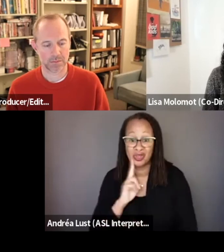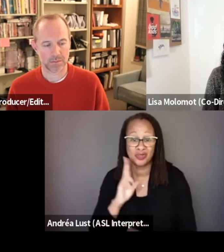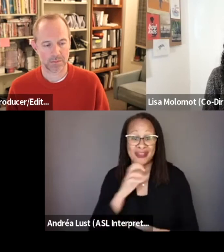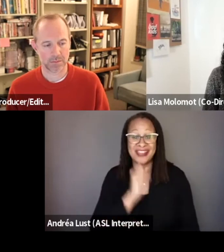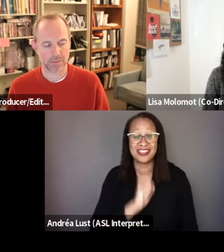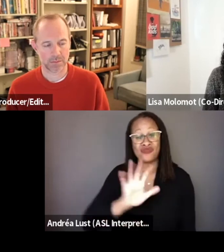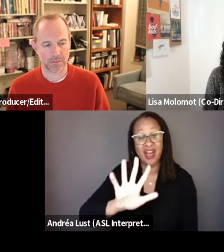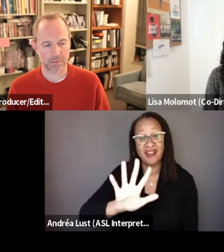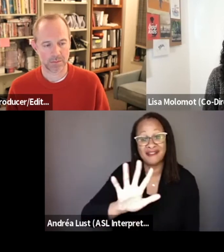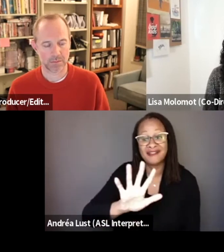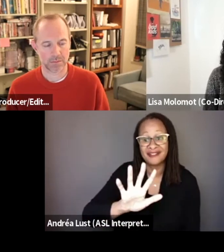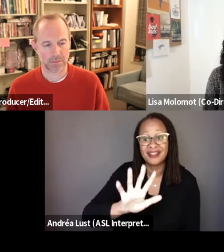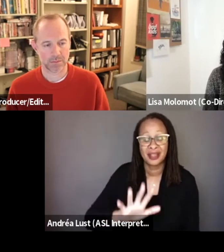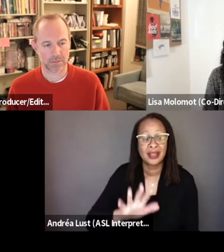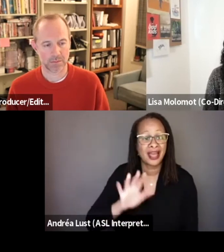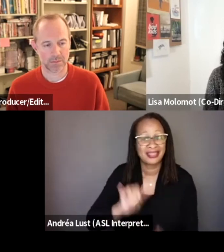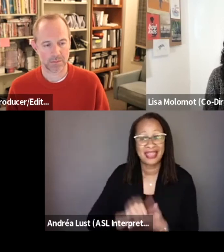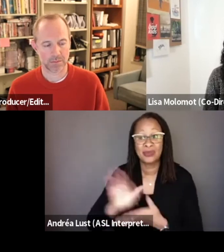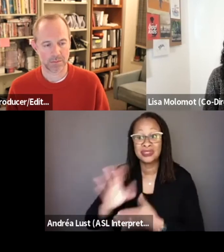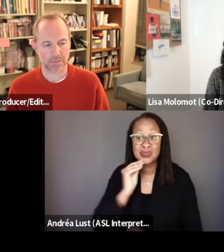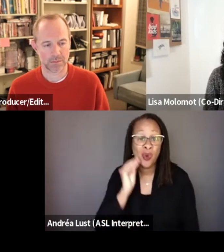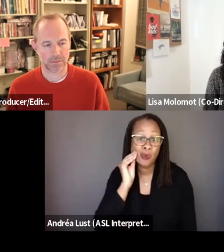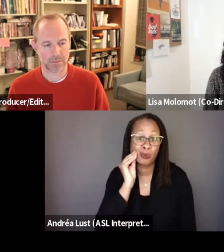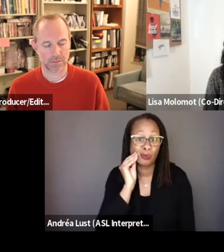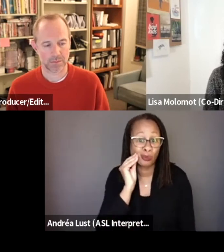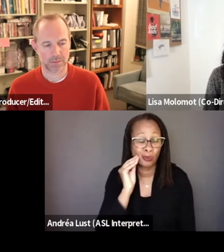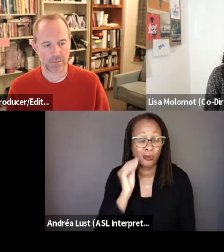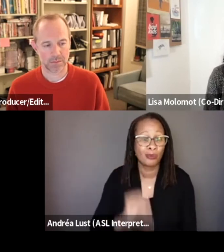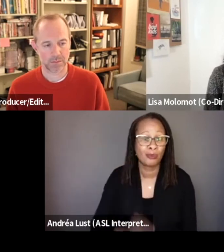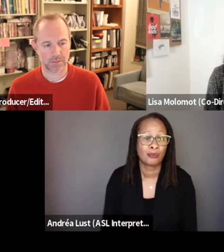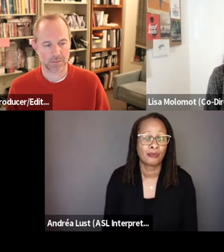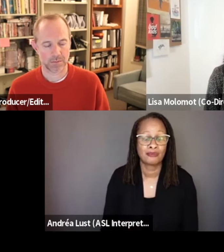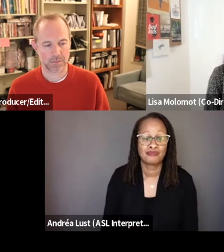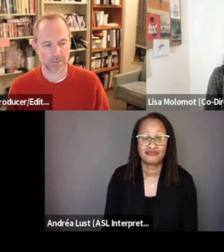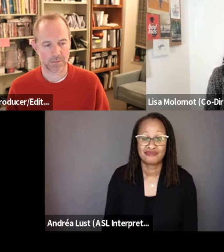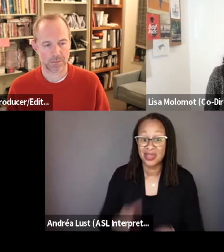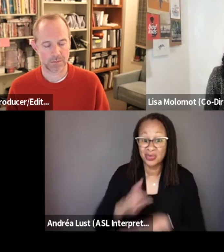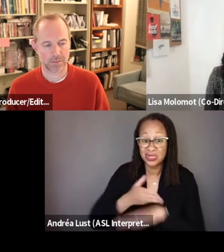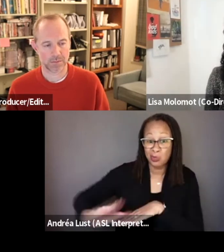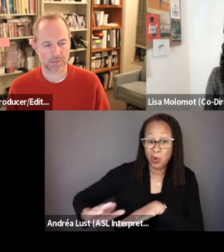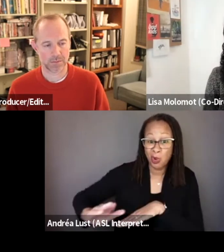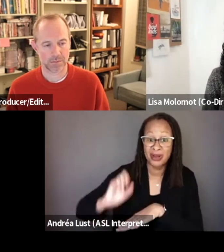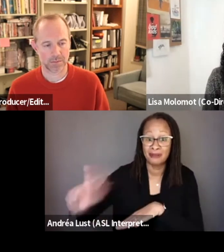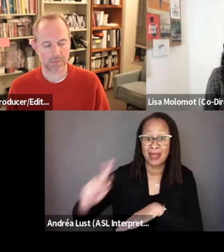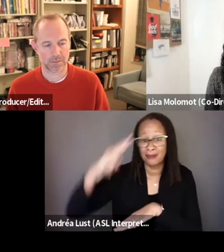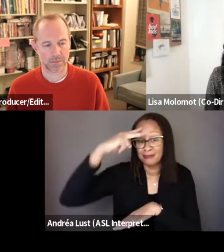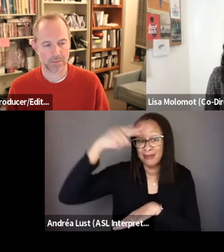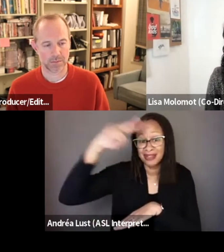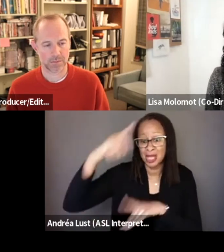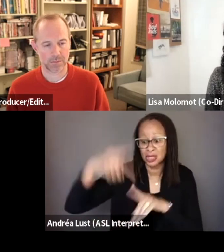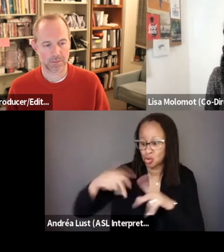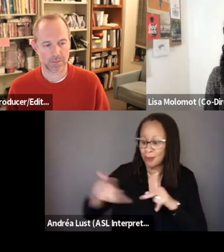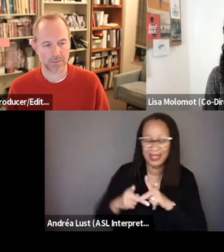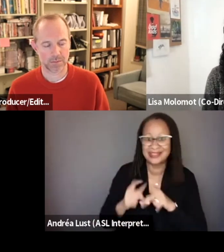That was his home and he was deported back to a place that was not his home.